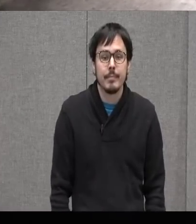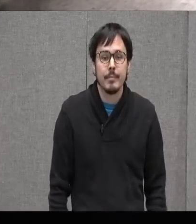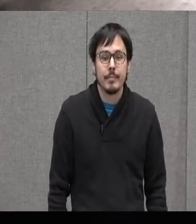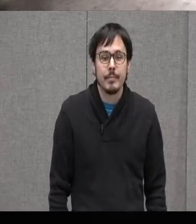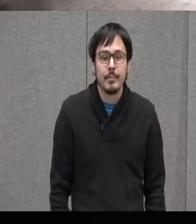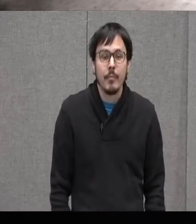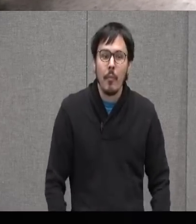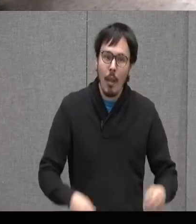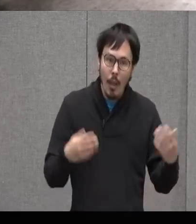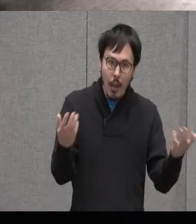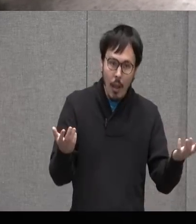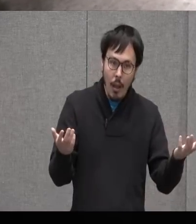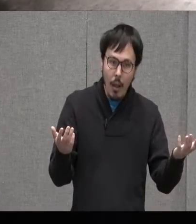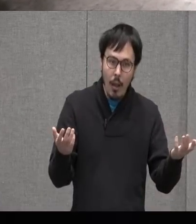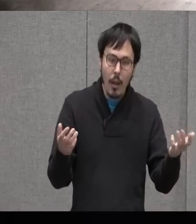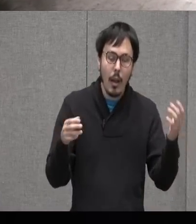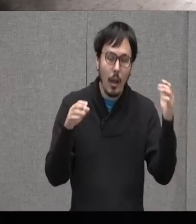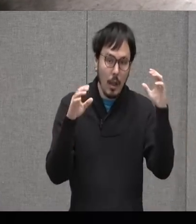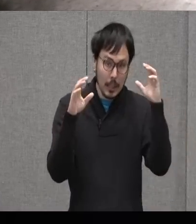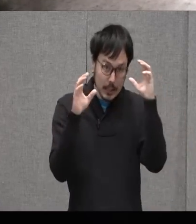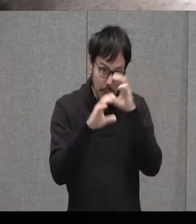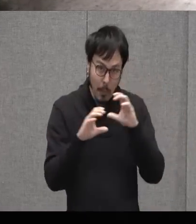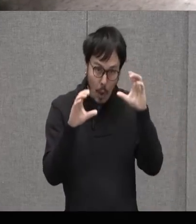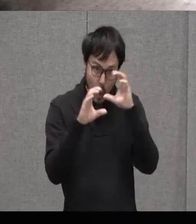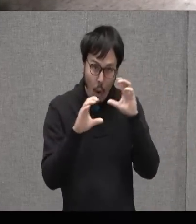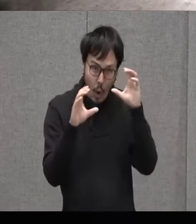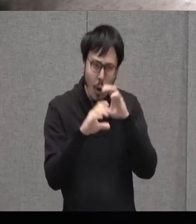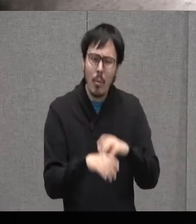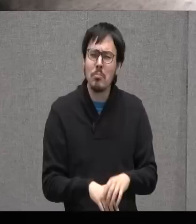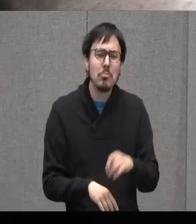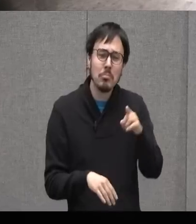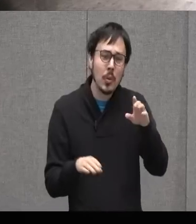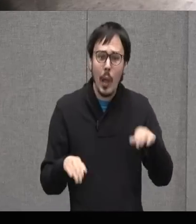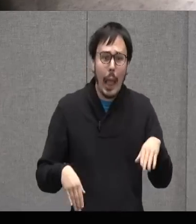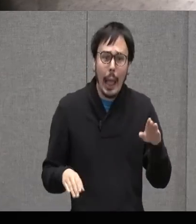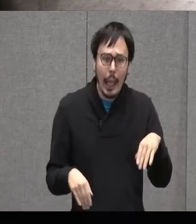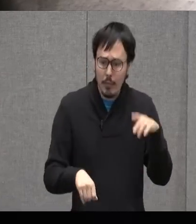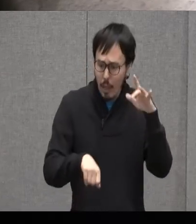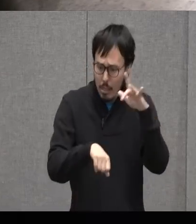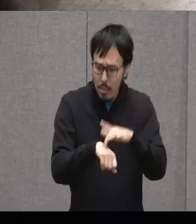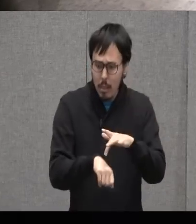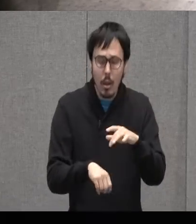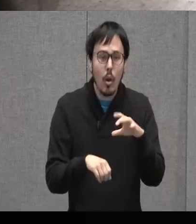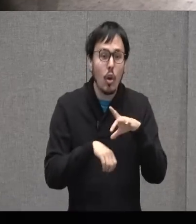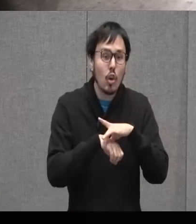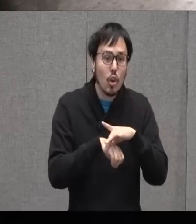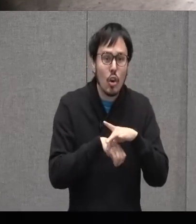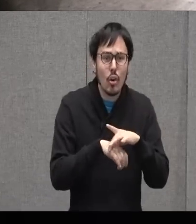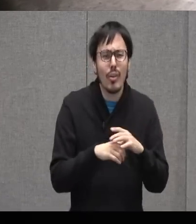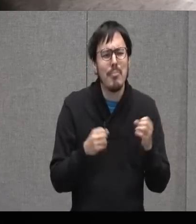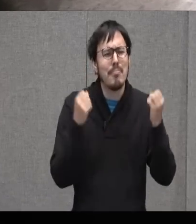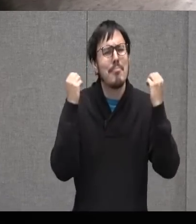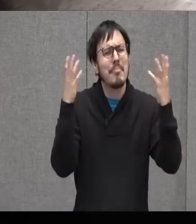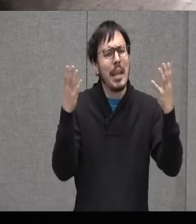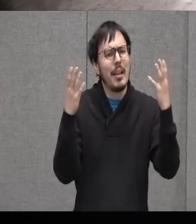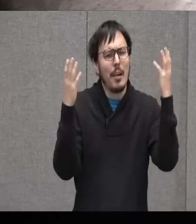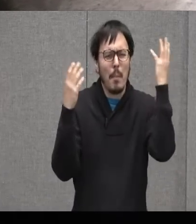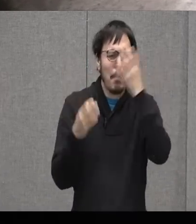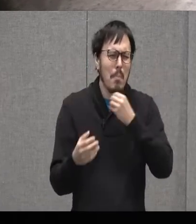Speaking of explorers, you've barely checked out Earth. We have lots of beautiful things to see.